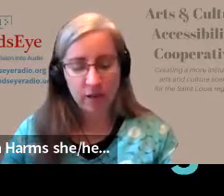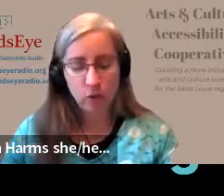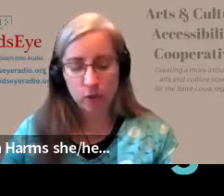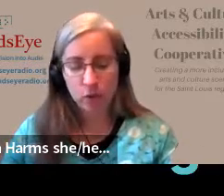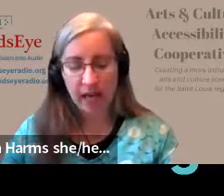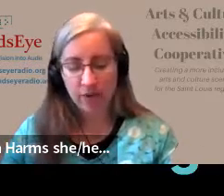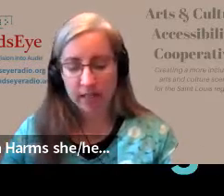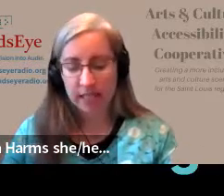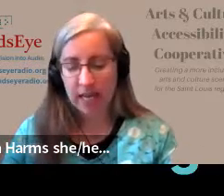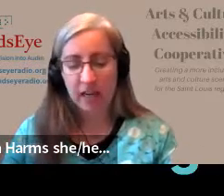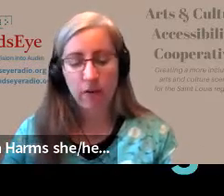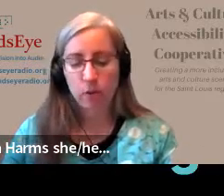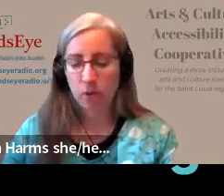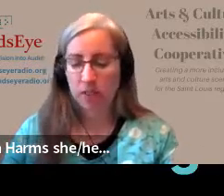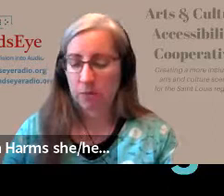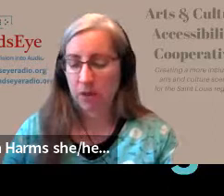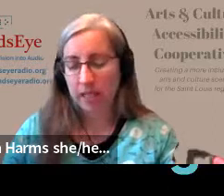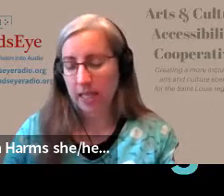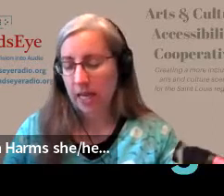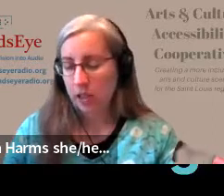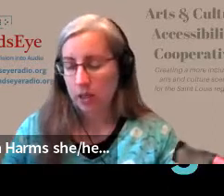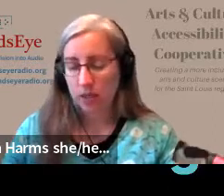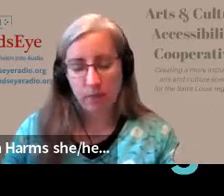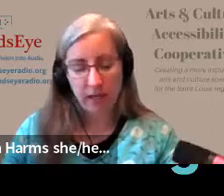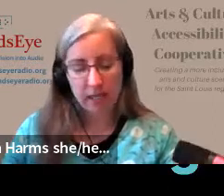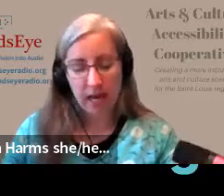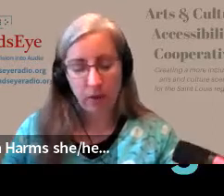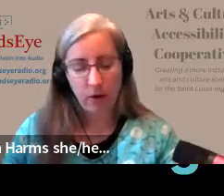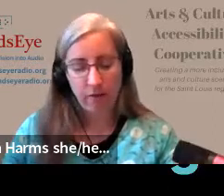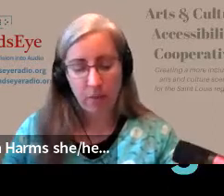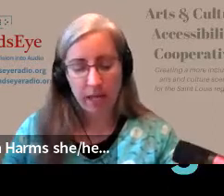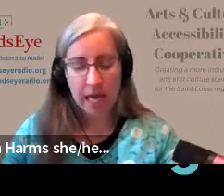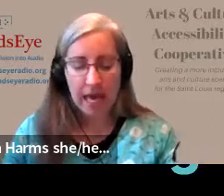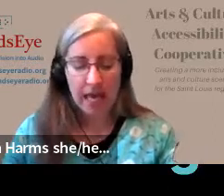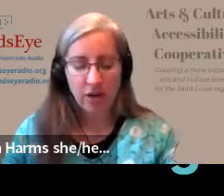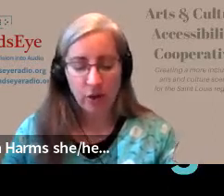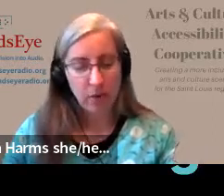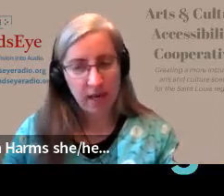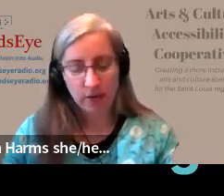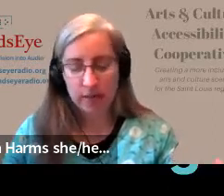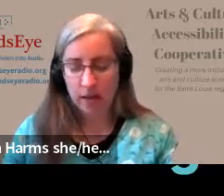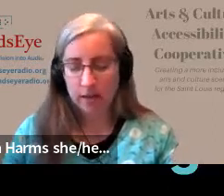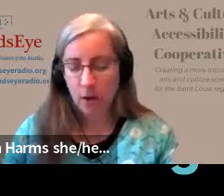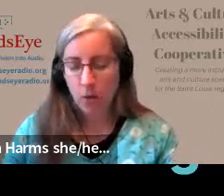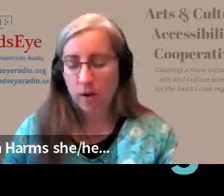at events for those with disability ies. She enjoy s spending time with her three sons, one